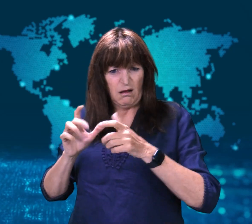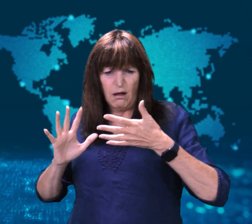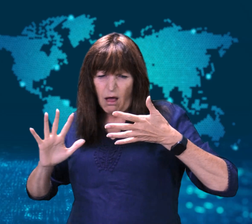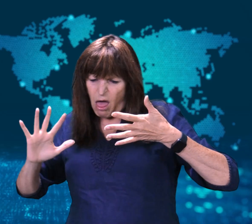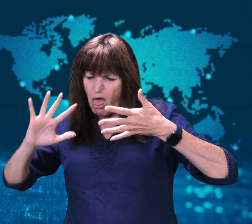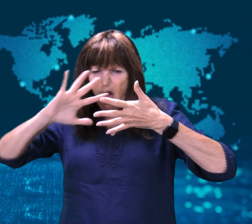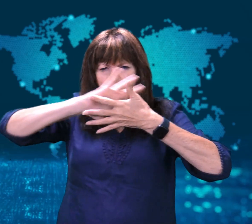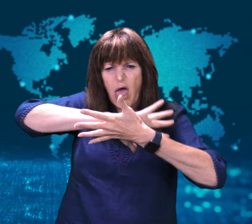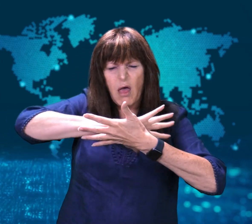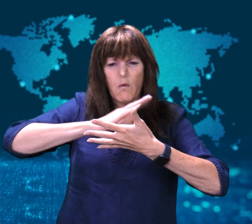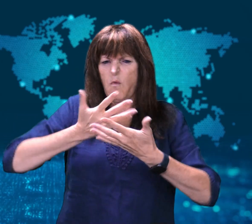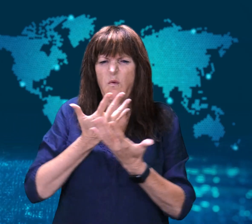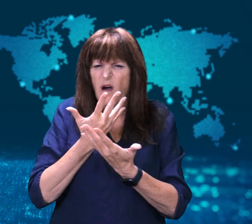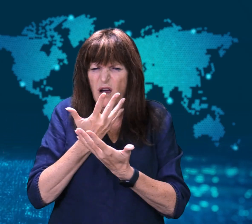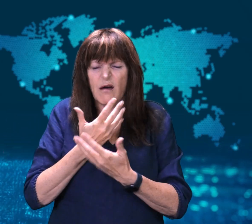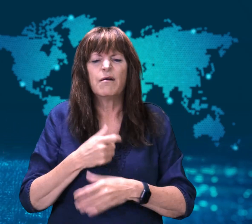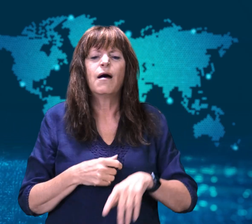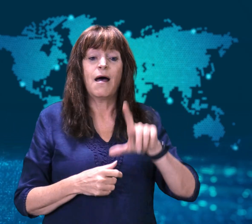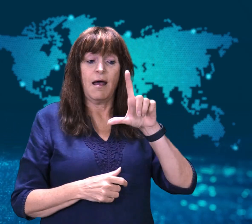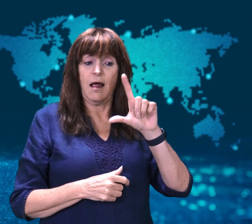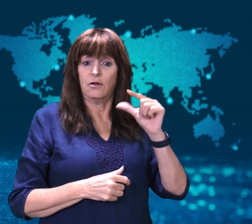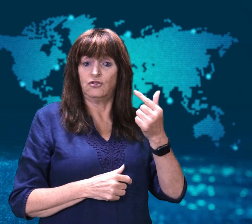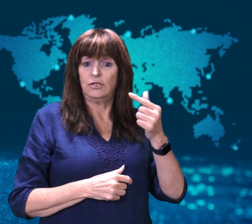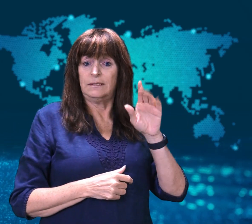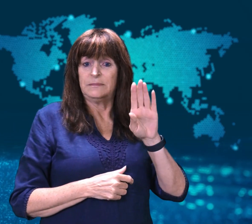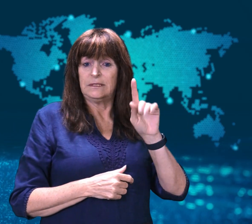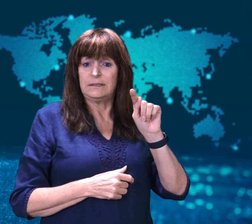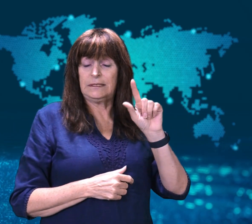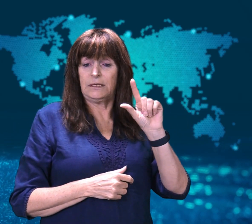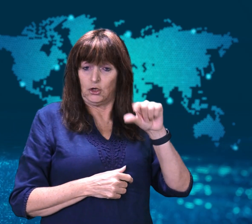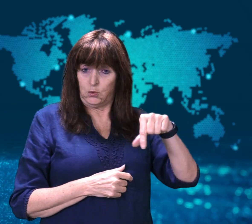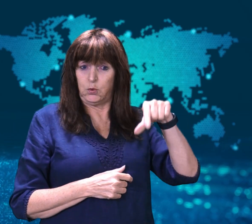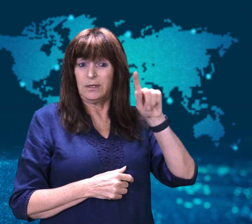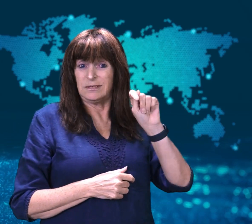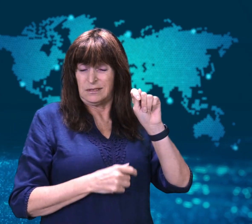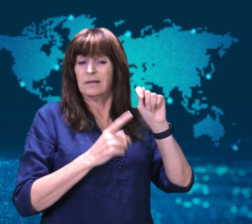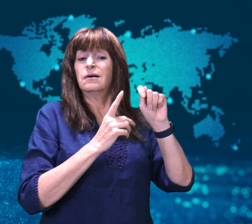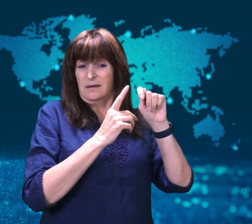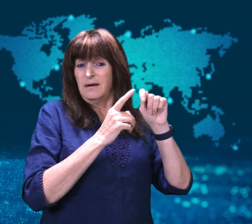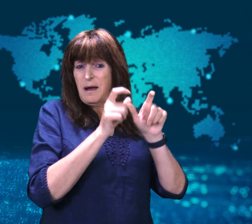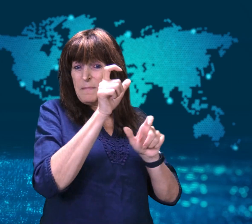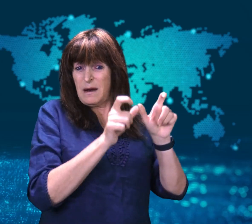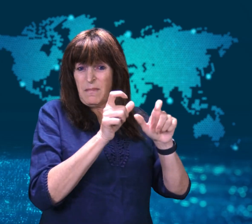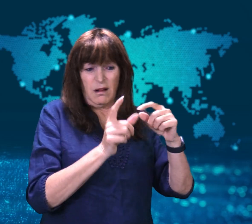between LGBTQ+ people and child abusers.